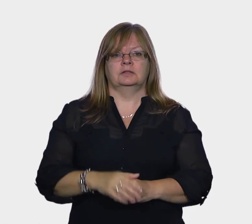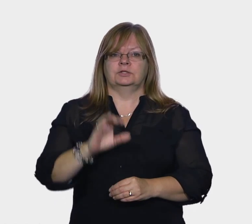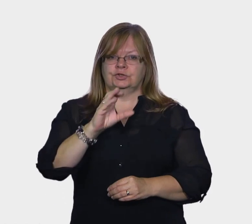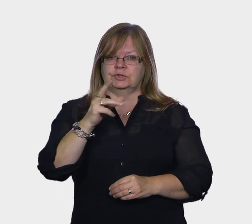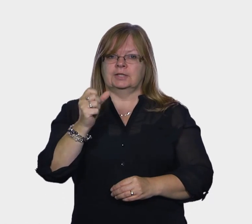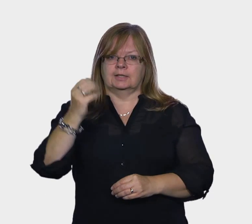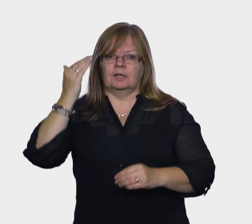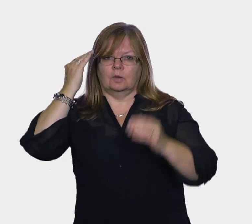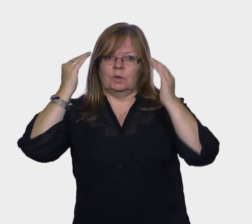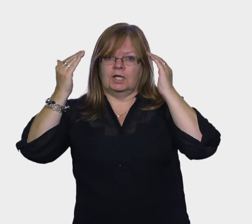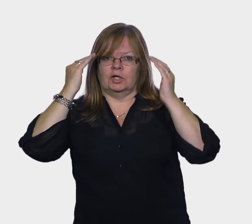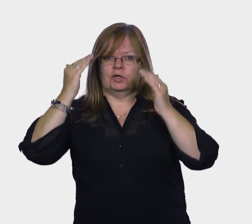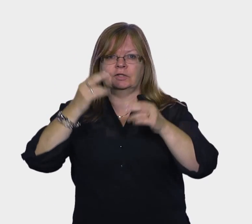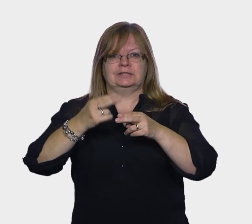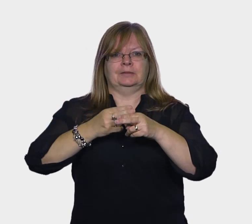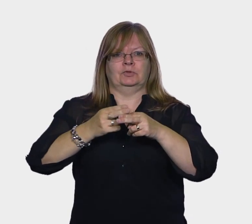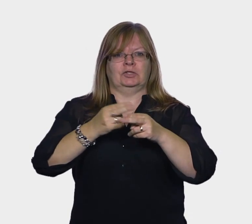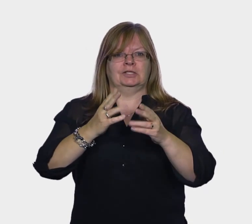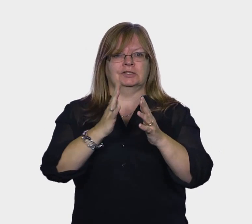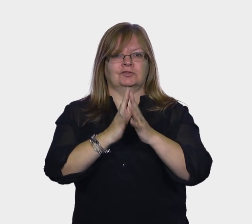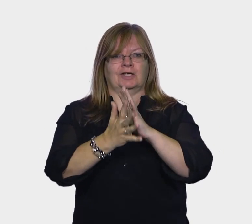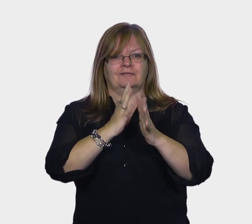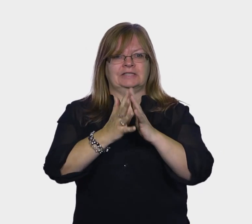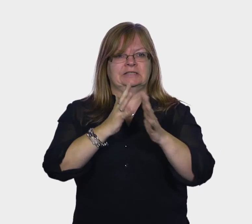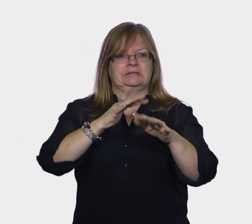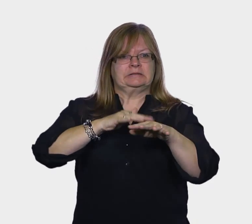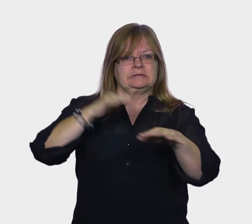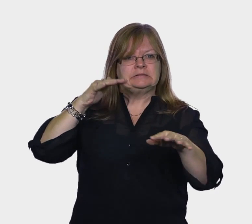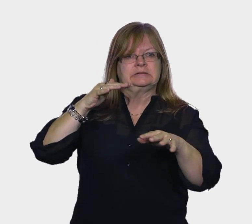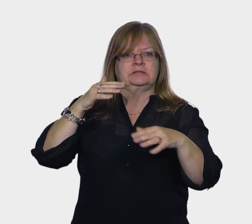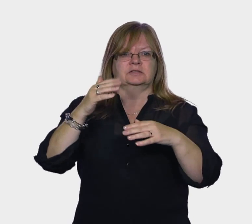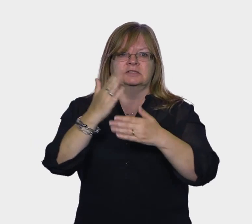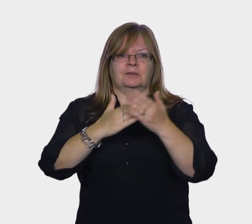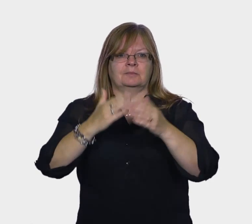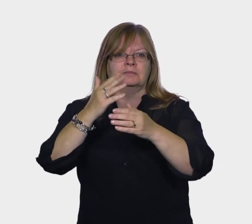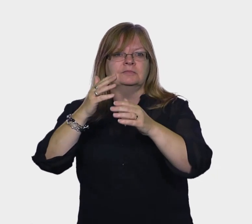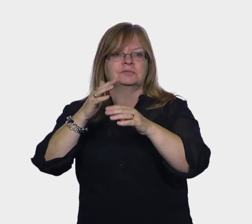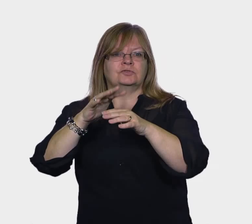CHS is aware of the temporary traffic changes